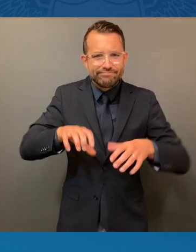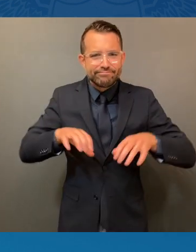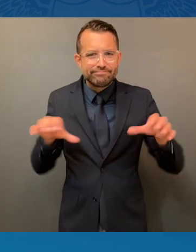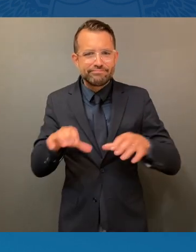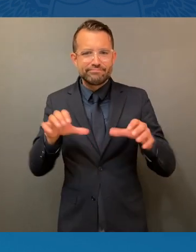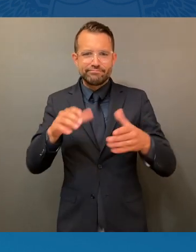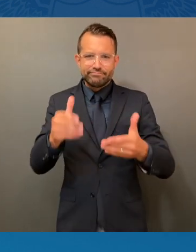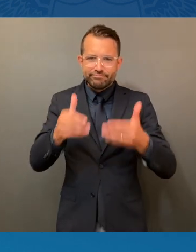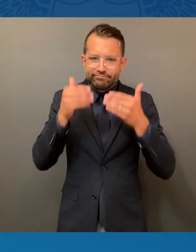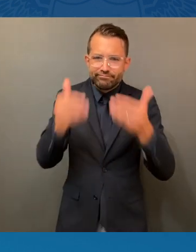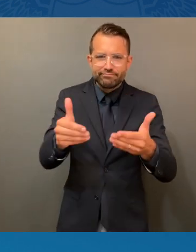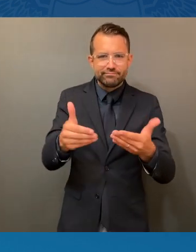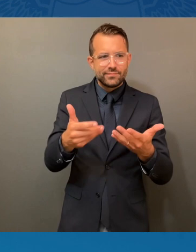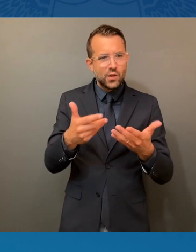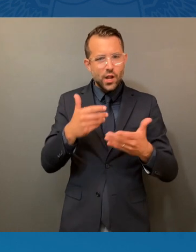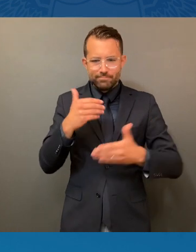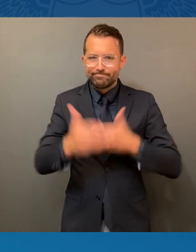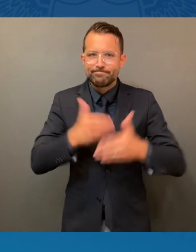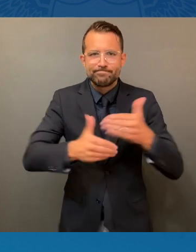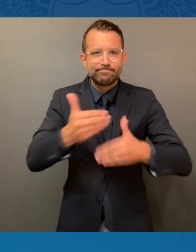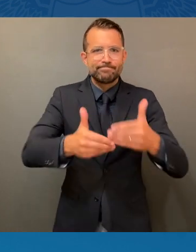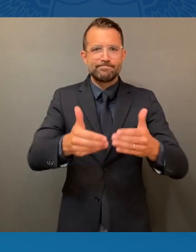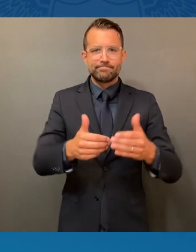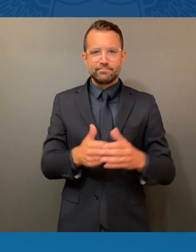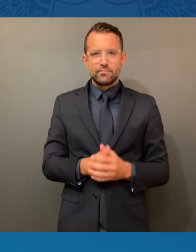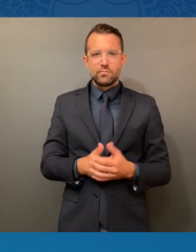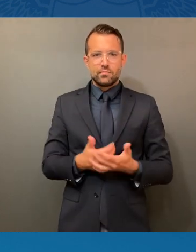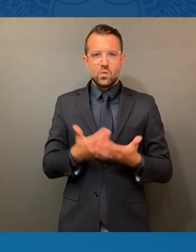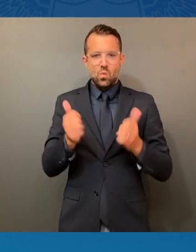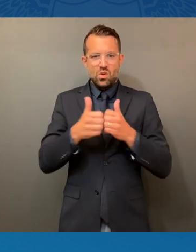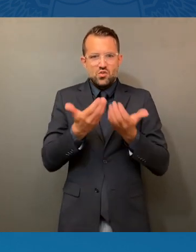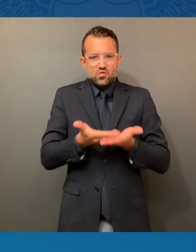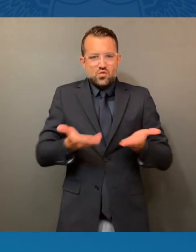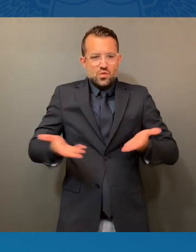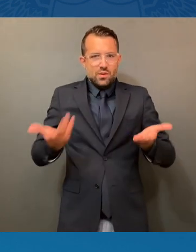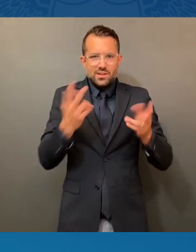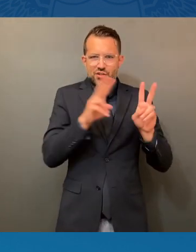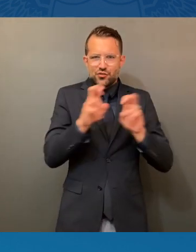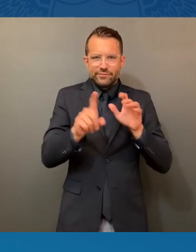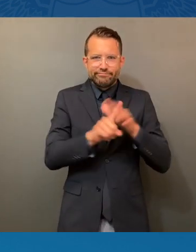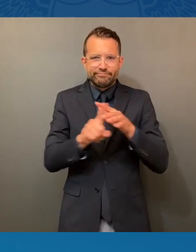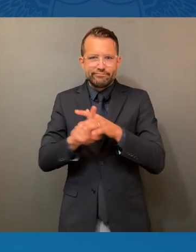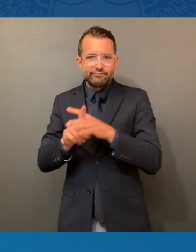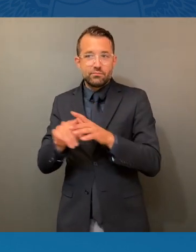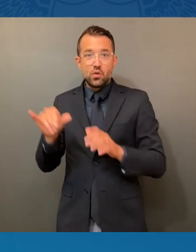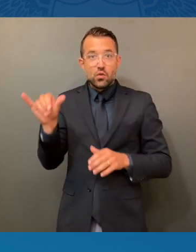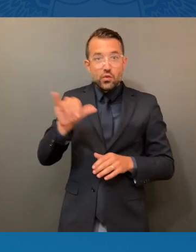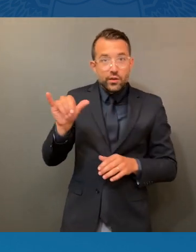and serious resources the issue, but also, in the process, create millions of good-paying jobs,